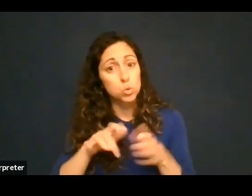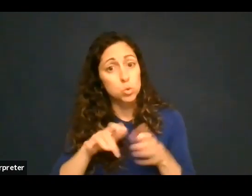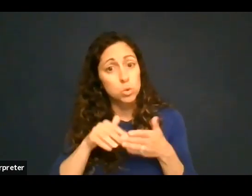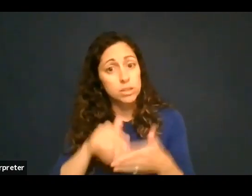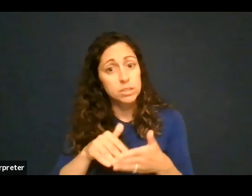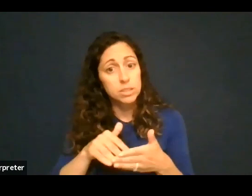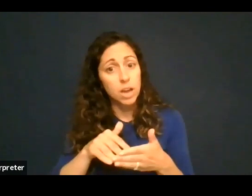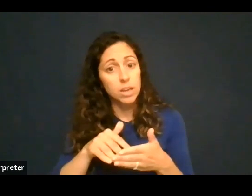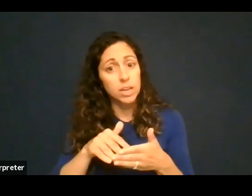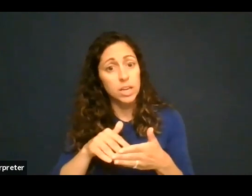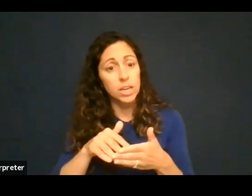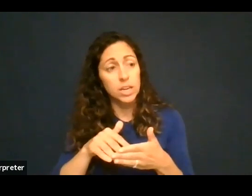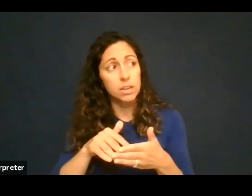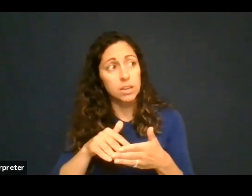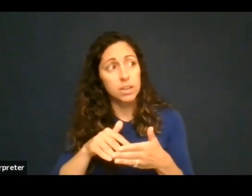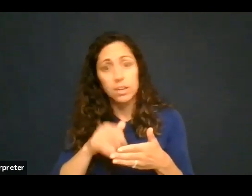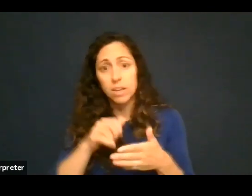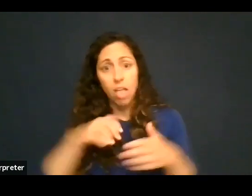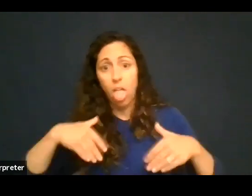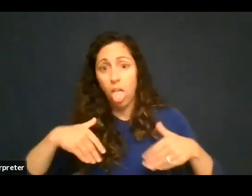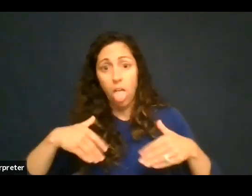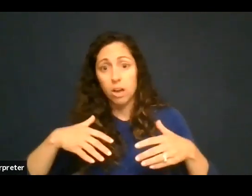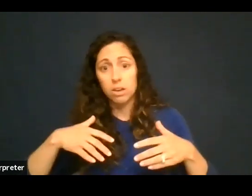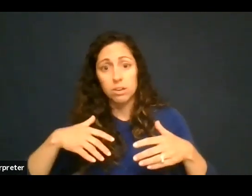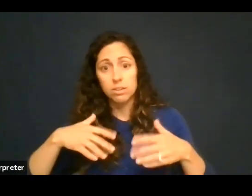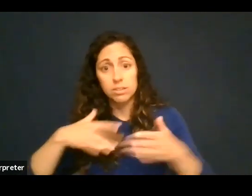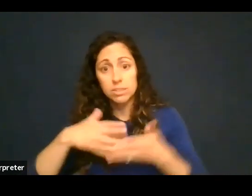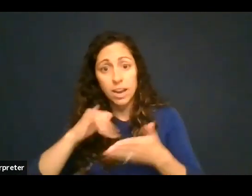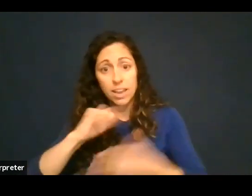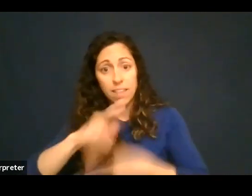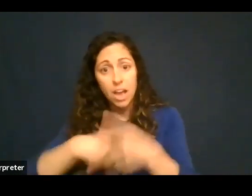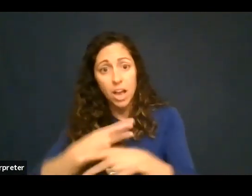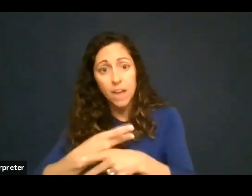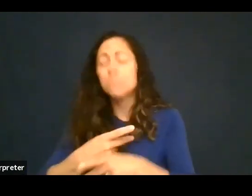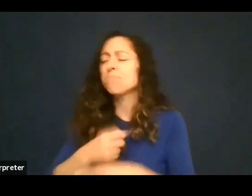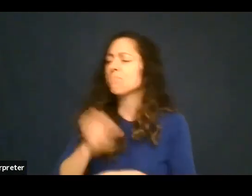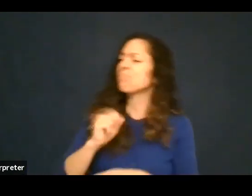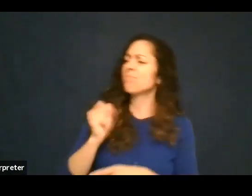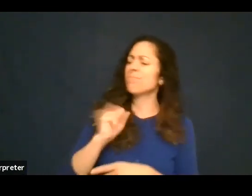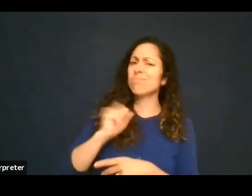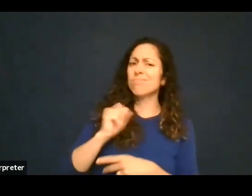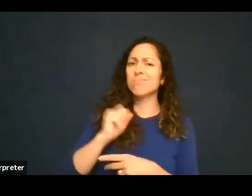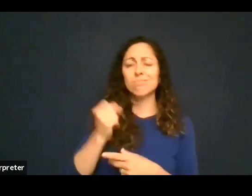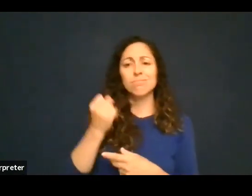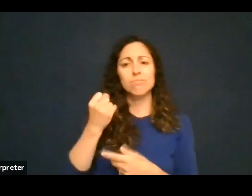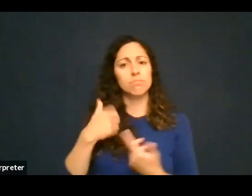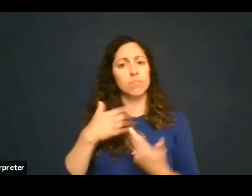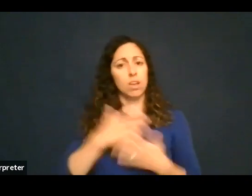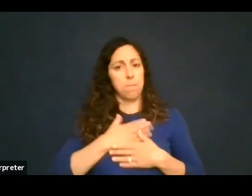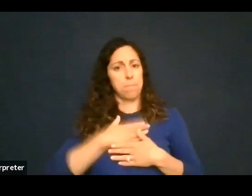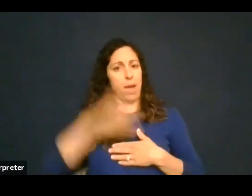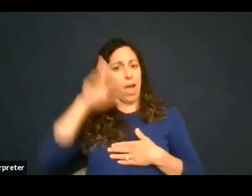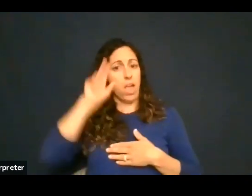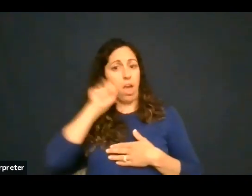The exact question-- sorry-- is, what can patients do is support more natural history studies if their sub-type isn't yet being studied? Right.